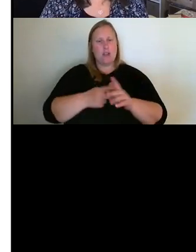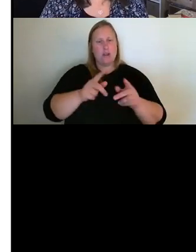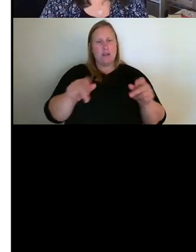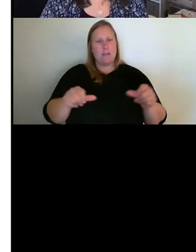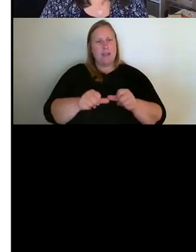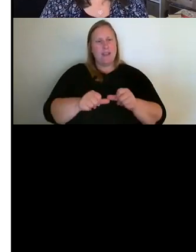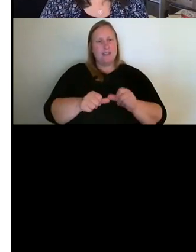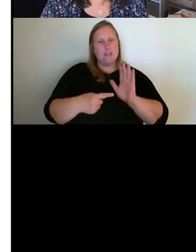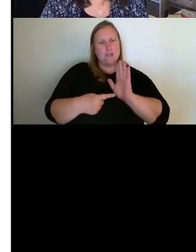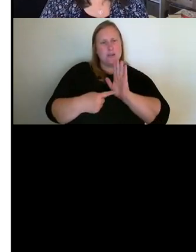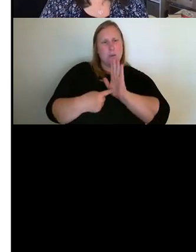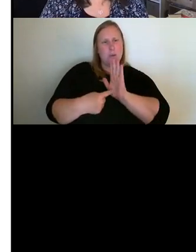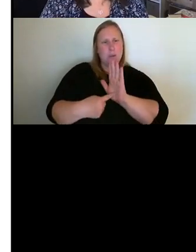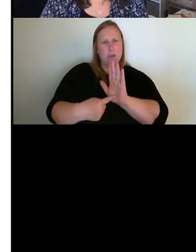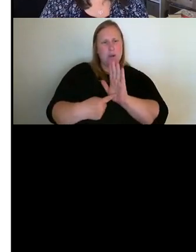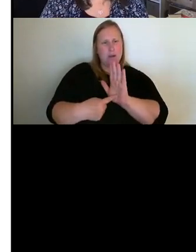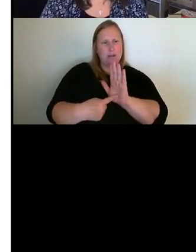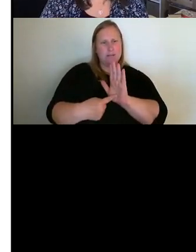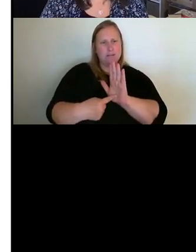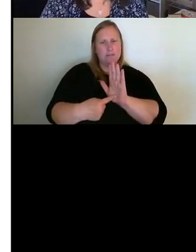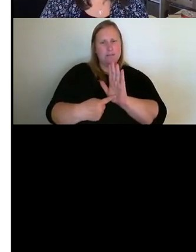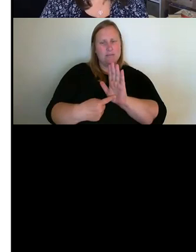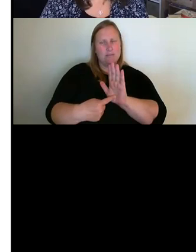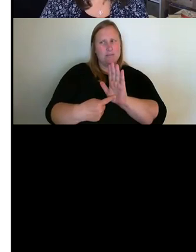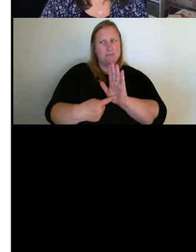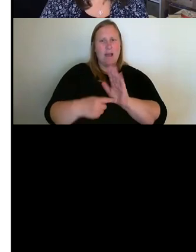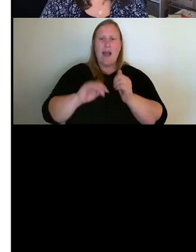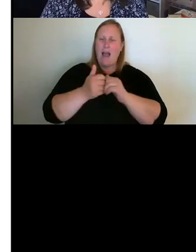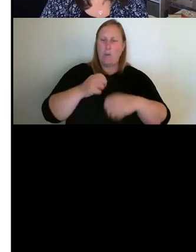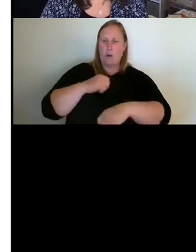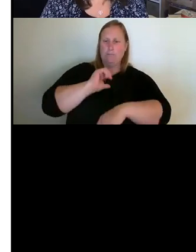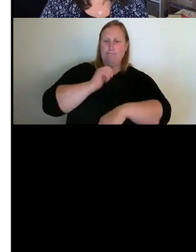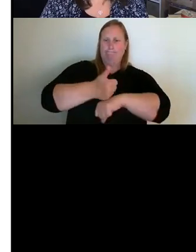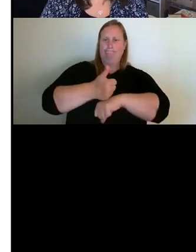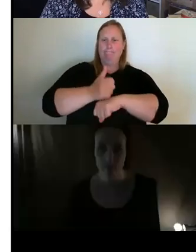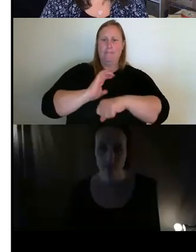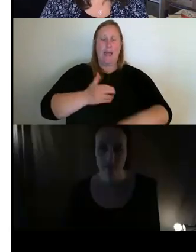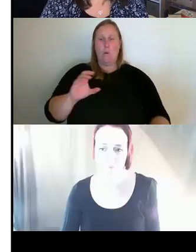how we are forming our content. All right.